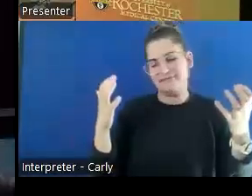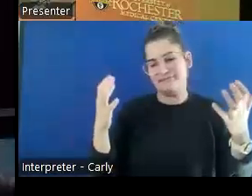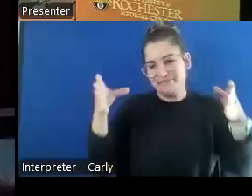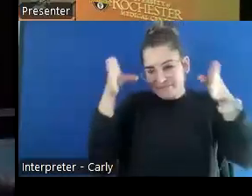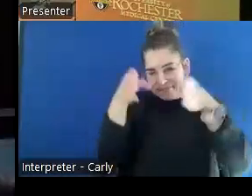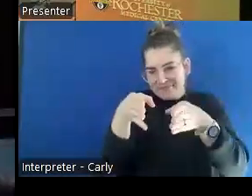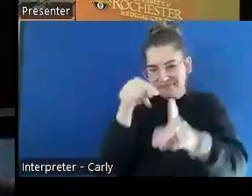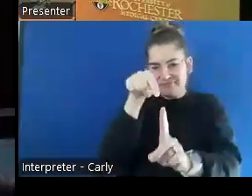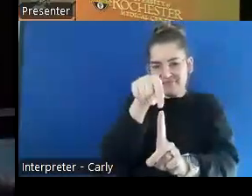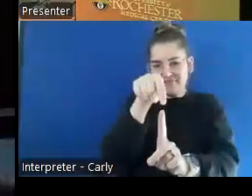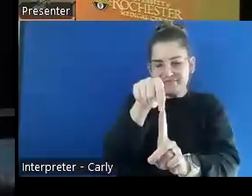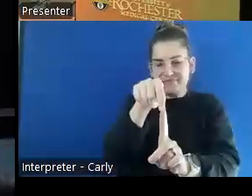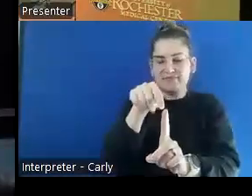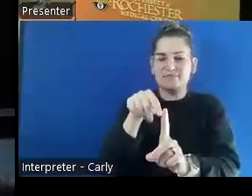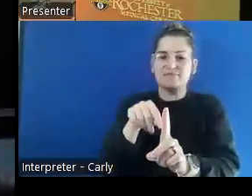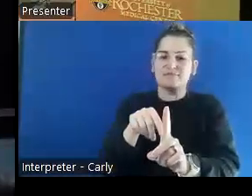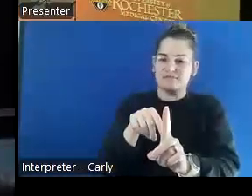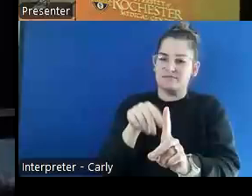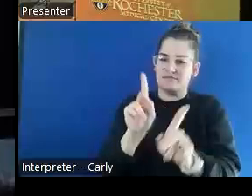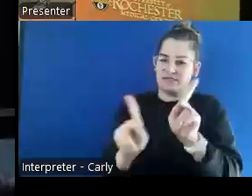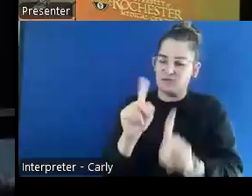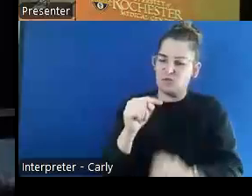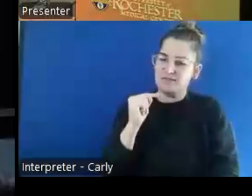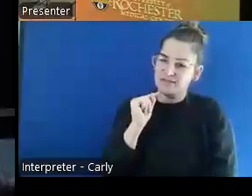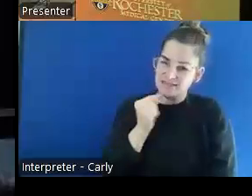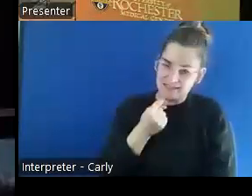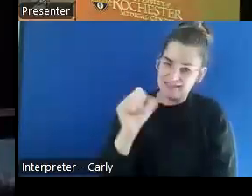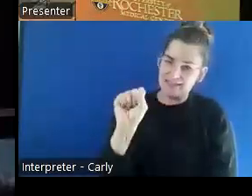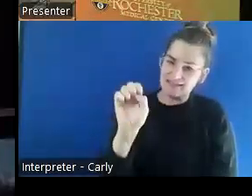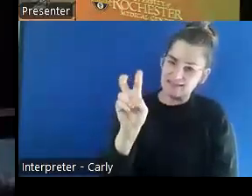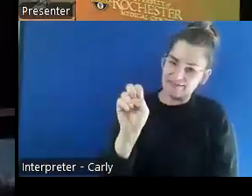since we become a division on folks with severe mental illness so if you have people who you